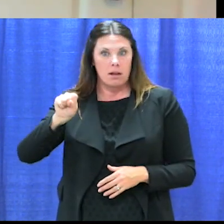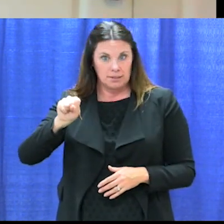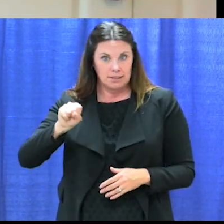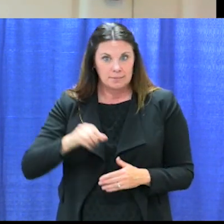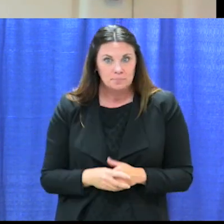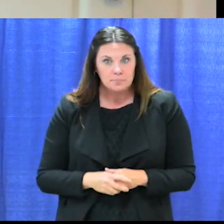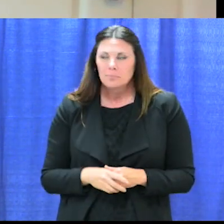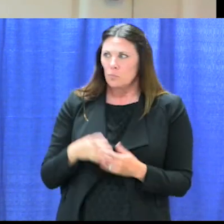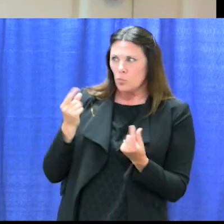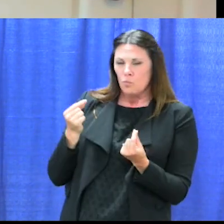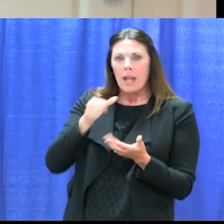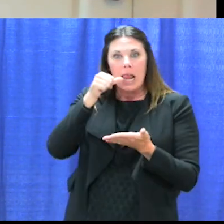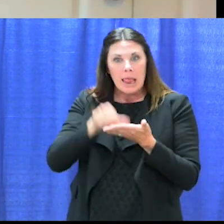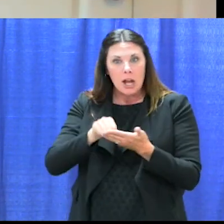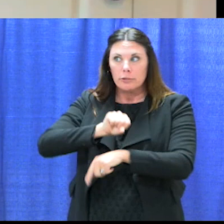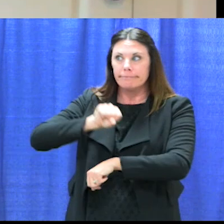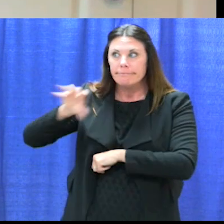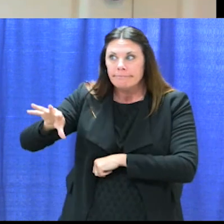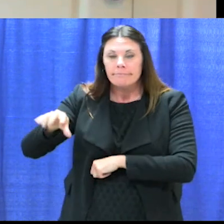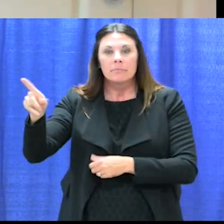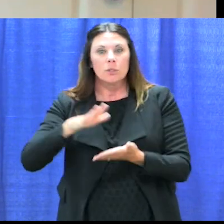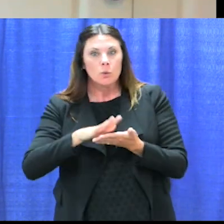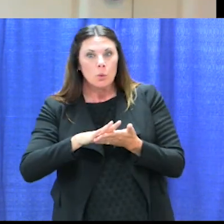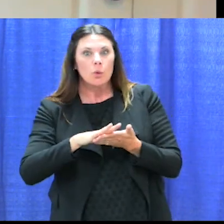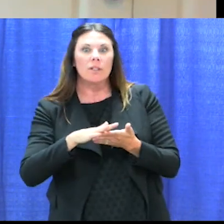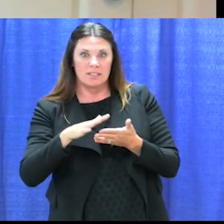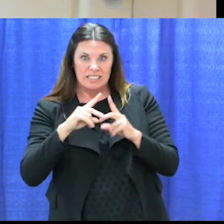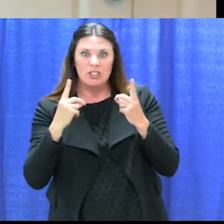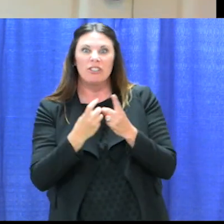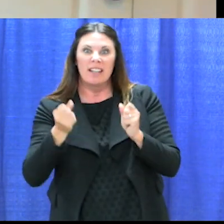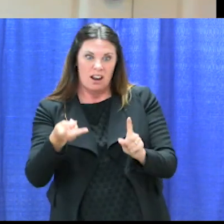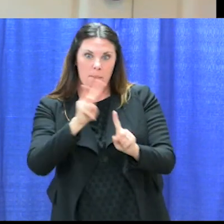to apply and they will be coordinating direct schools to apply to the CTF program.